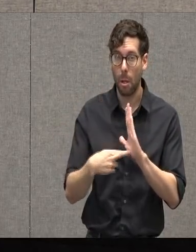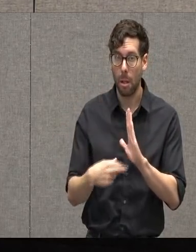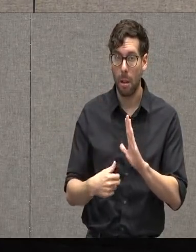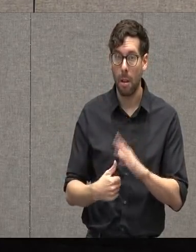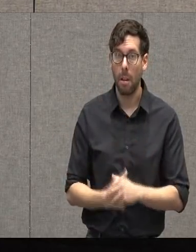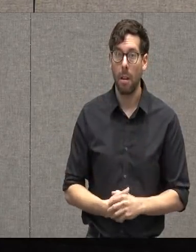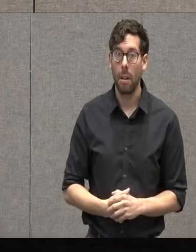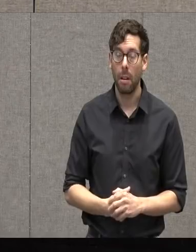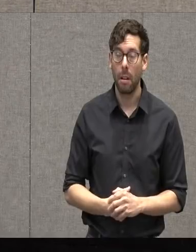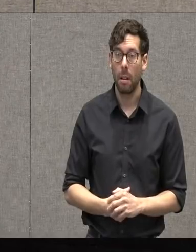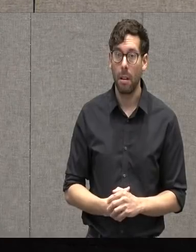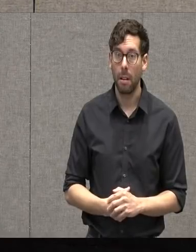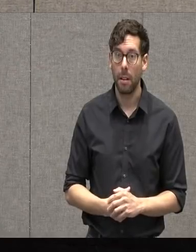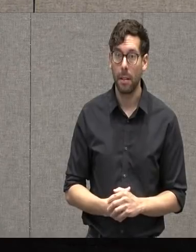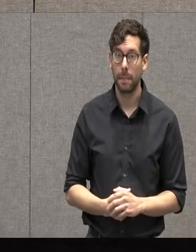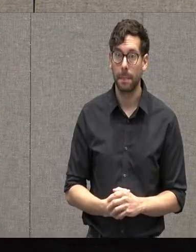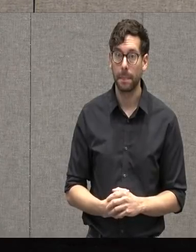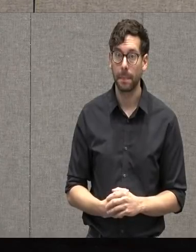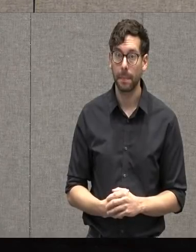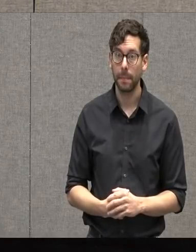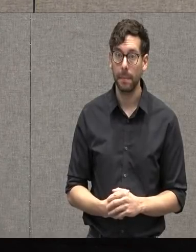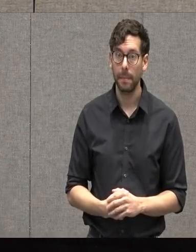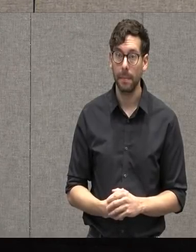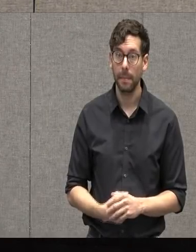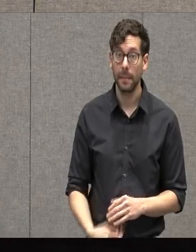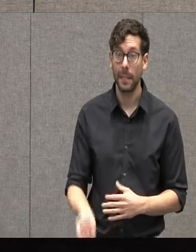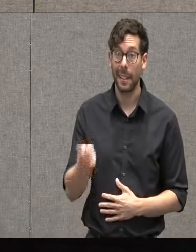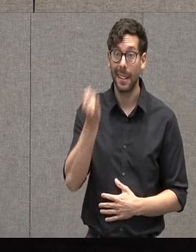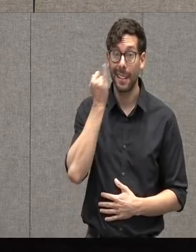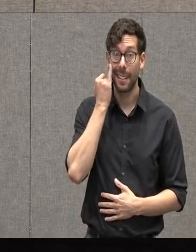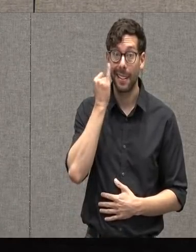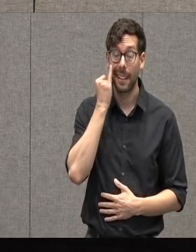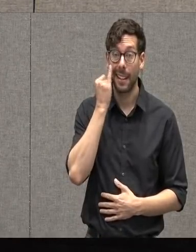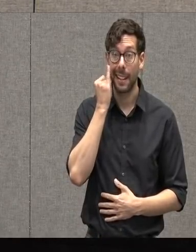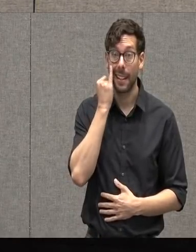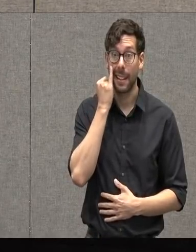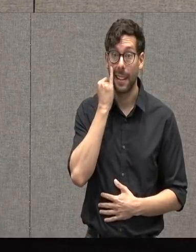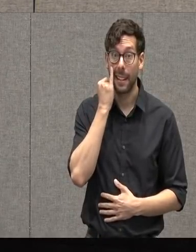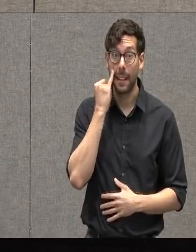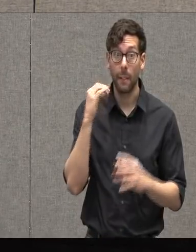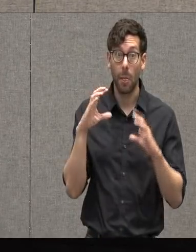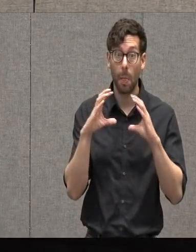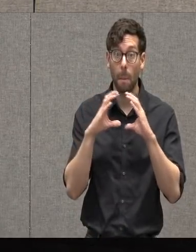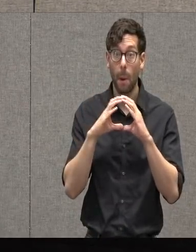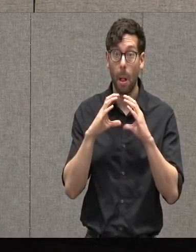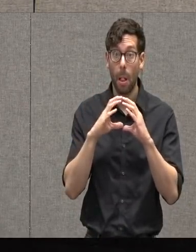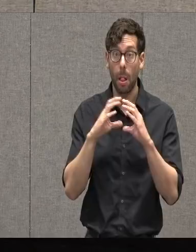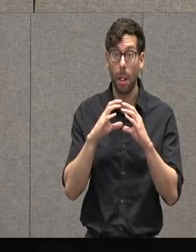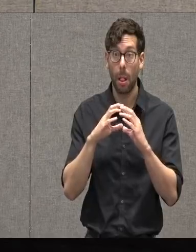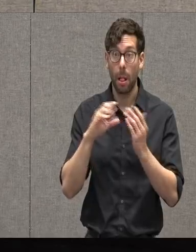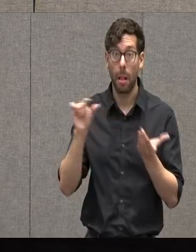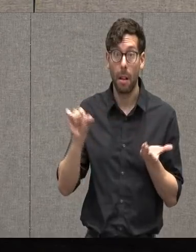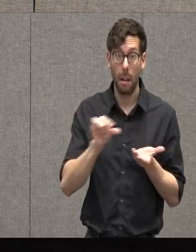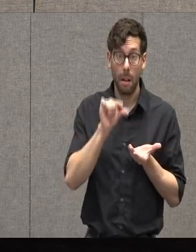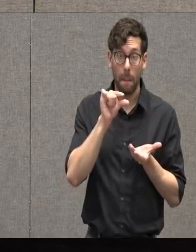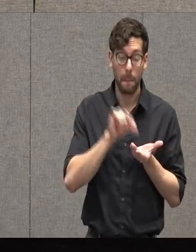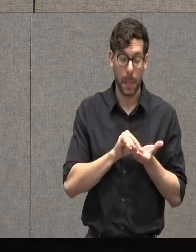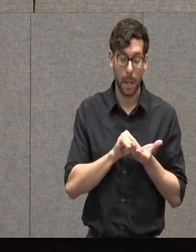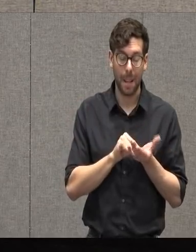If my aluminum foil ball falls in an eight, and another falls in a three,